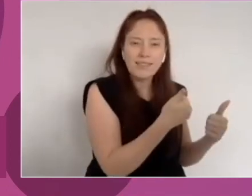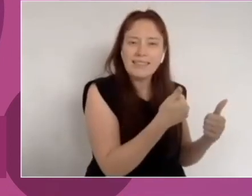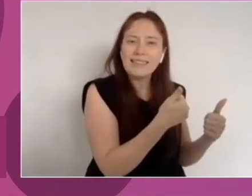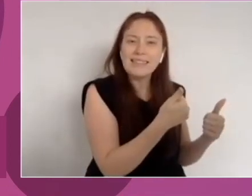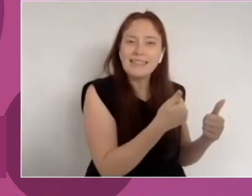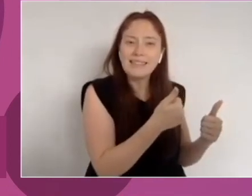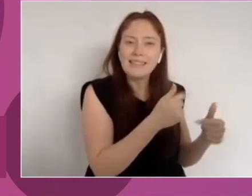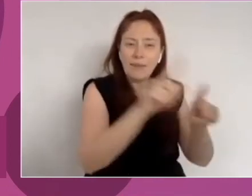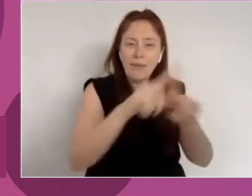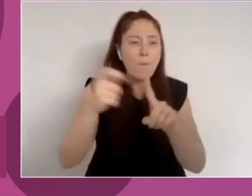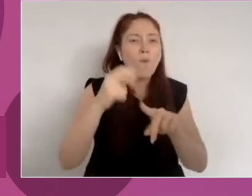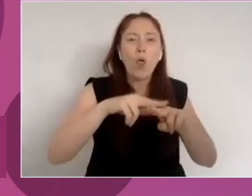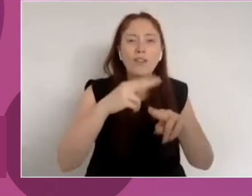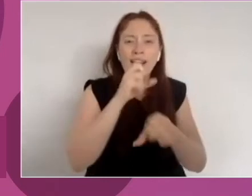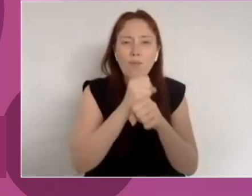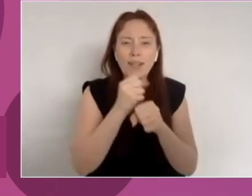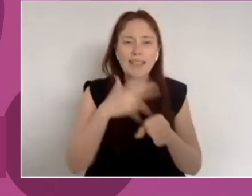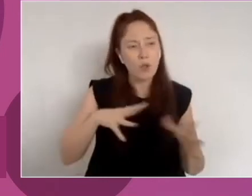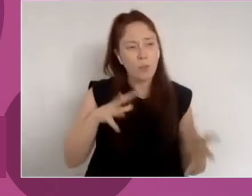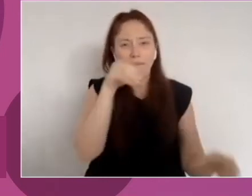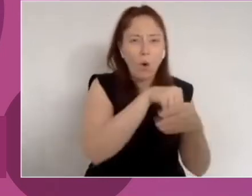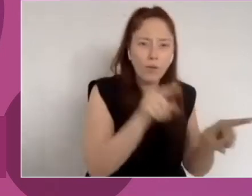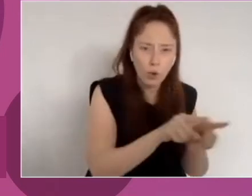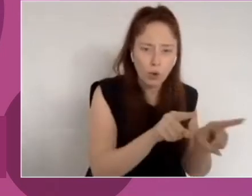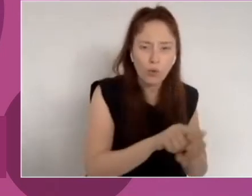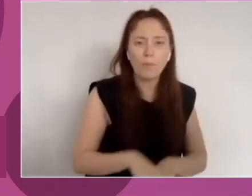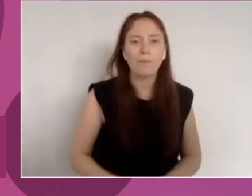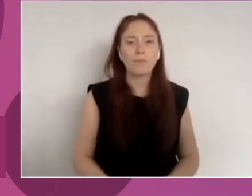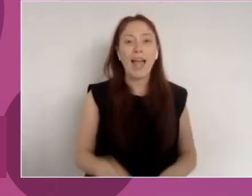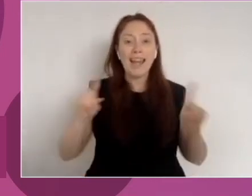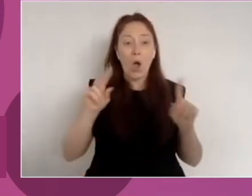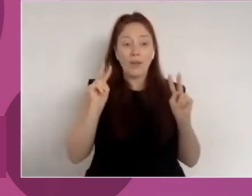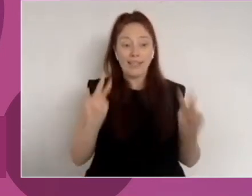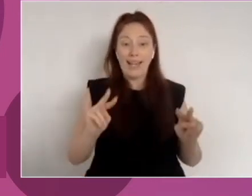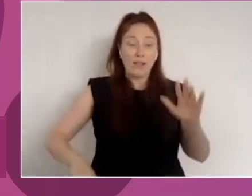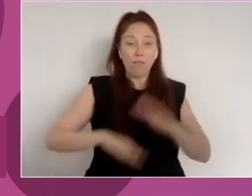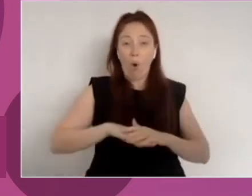It is coming at a time when our understanding of whole of Government is more sophisticated,